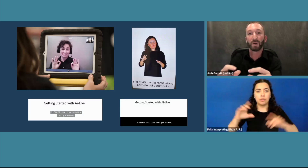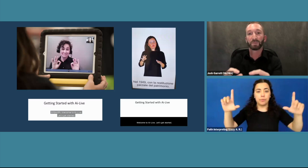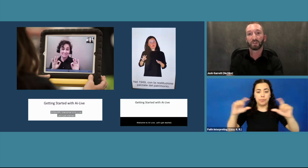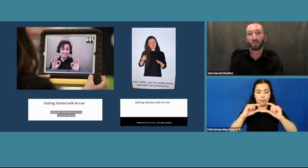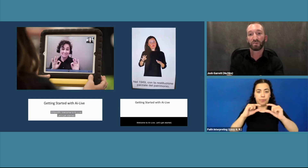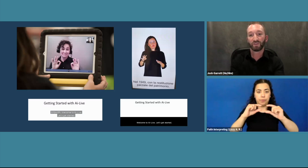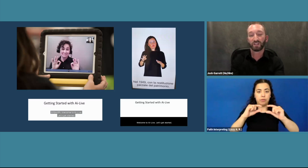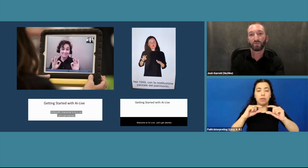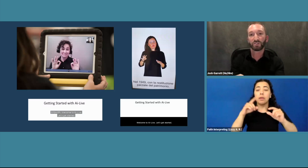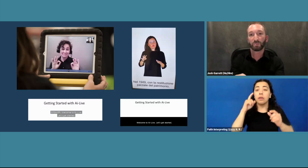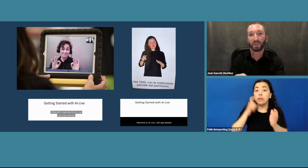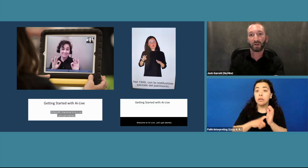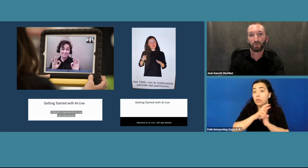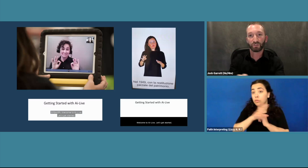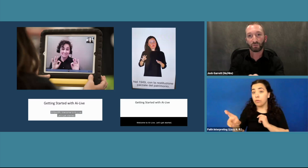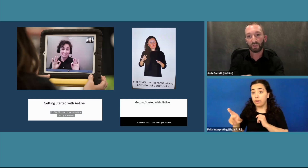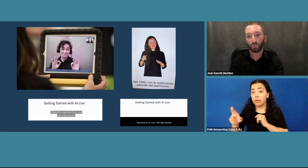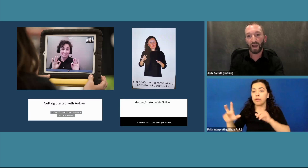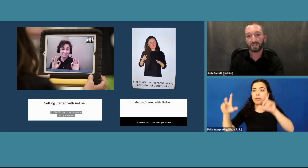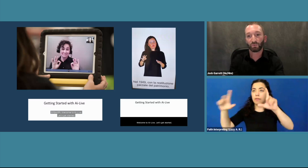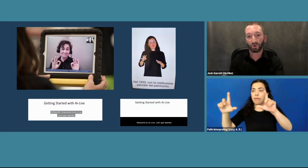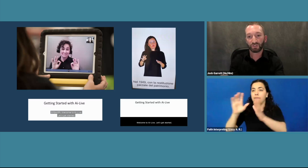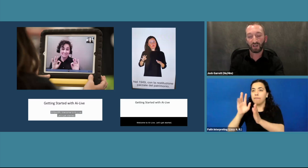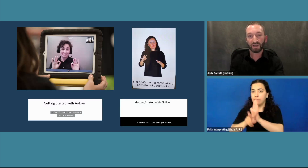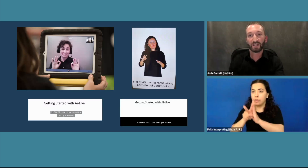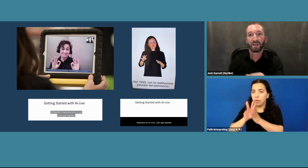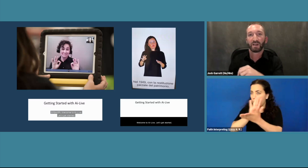but below the video, there's a black portion with white words on it.